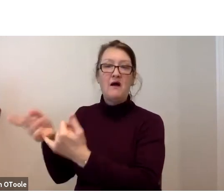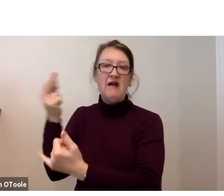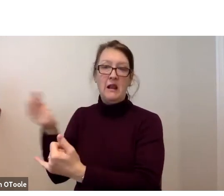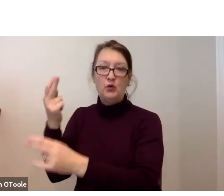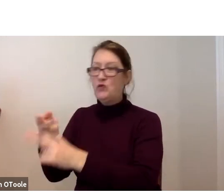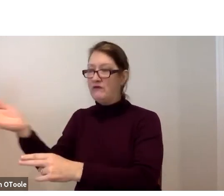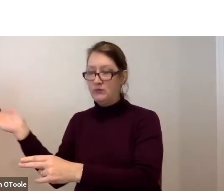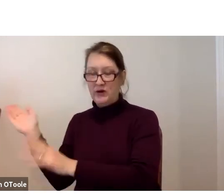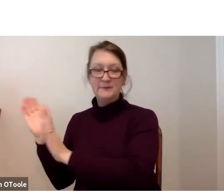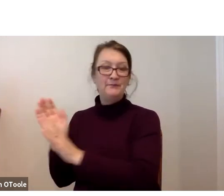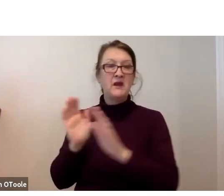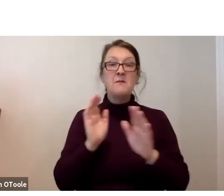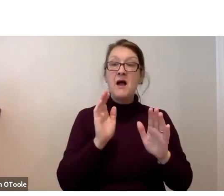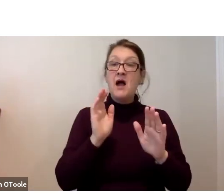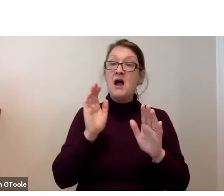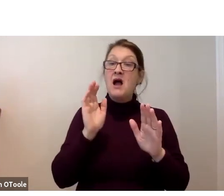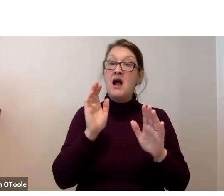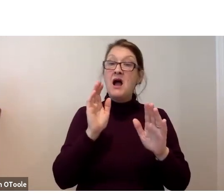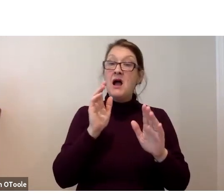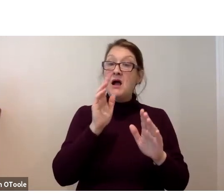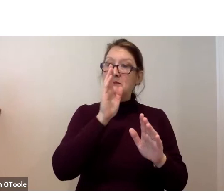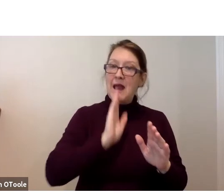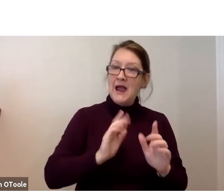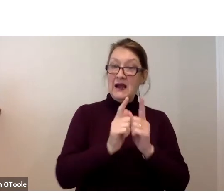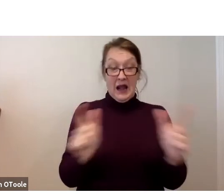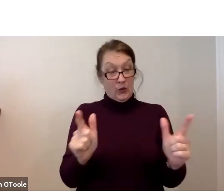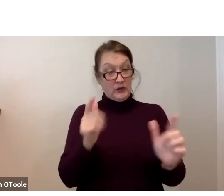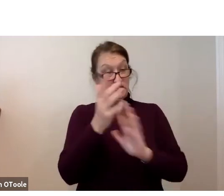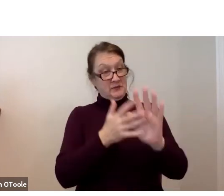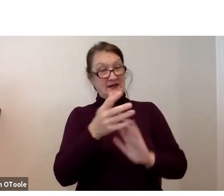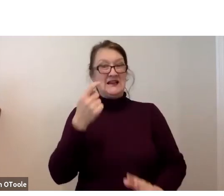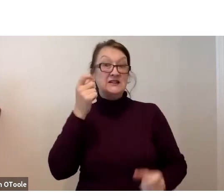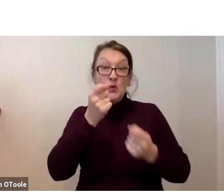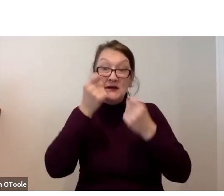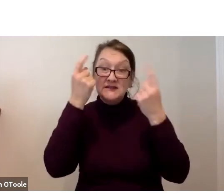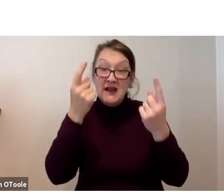Just because something is easy to understand doesn't mean it has to be dull or flat.